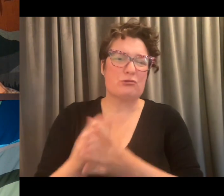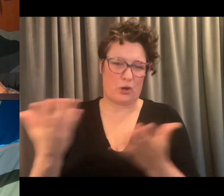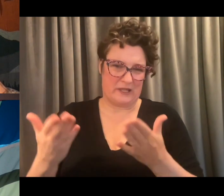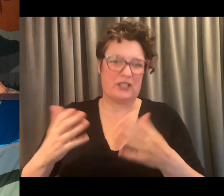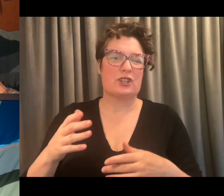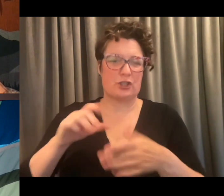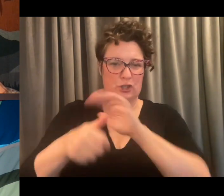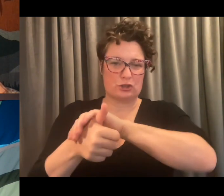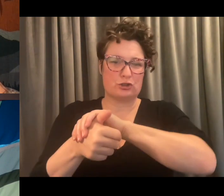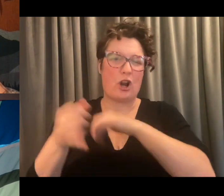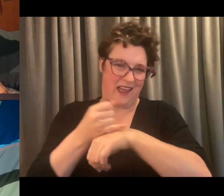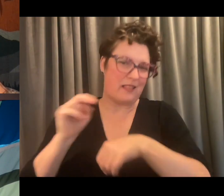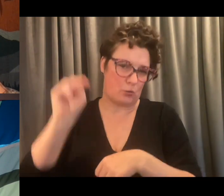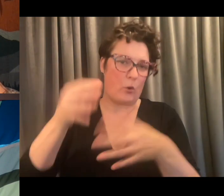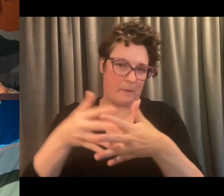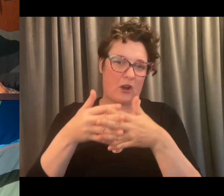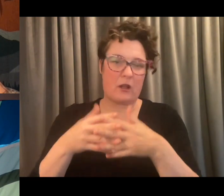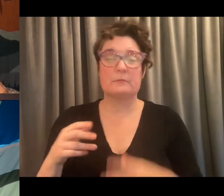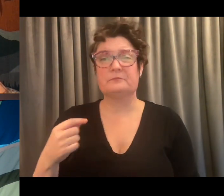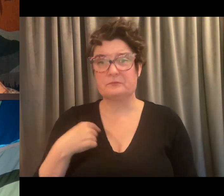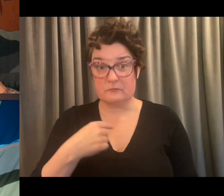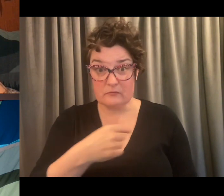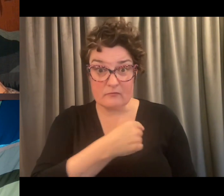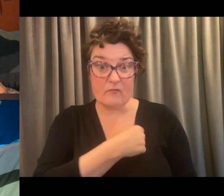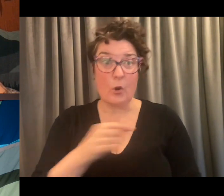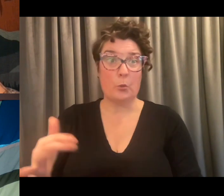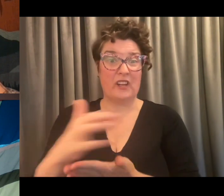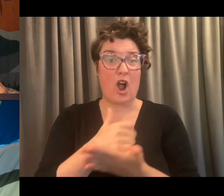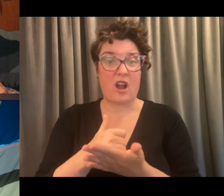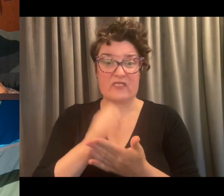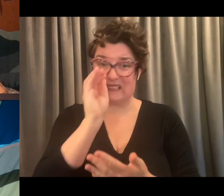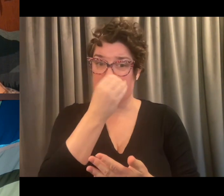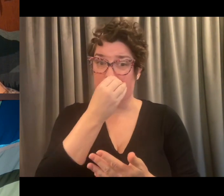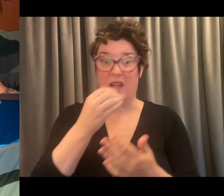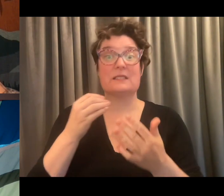And we actually harvest the buds from fallen branches, not from the trees,